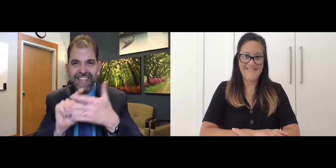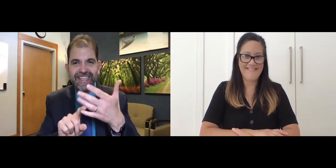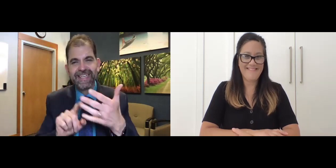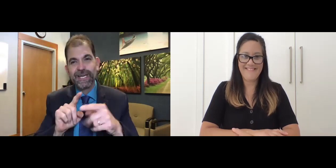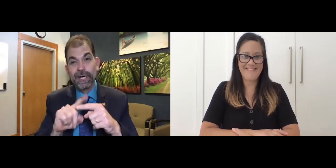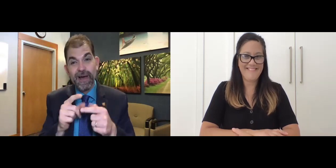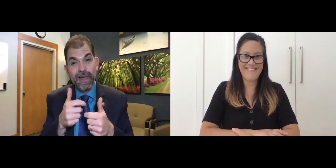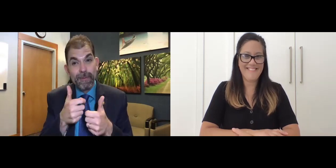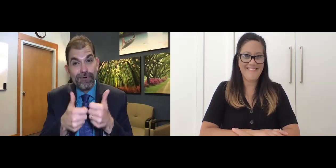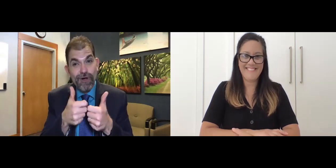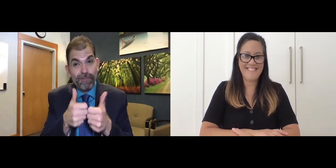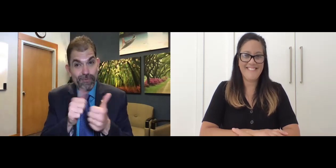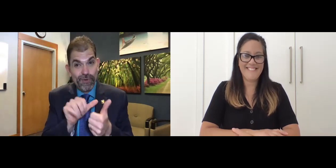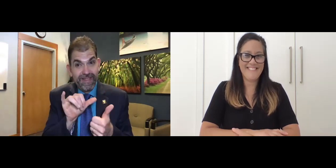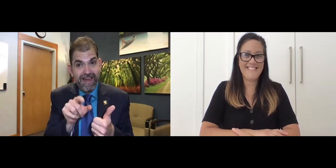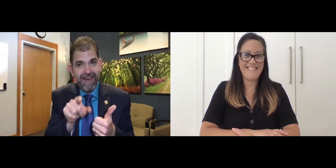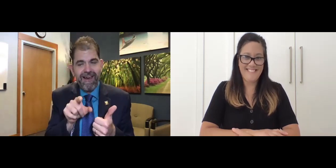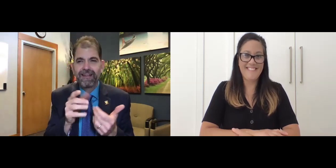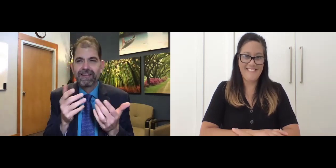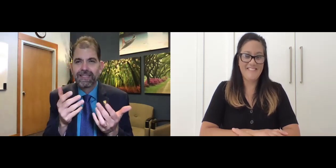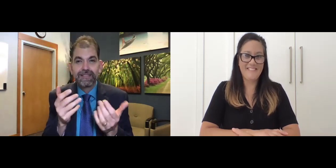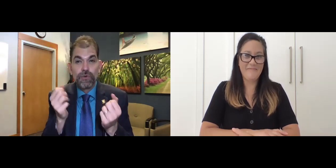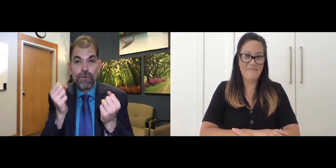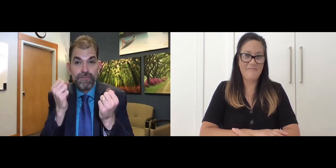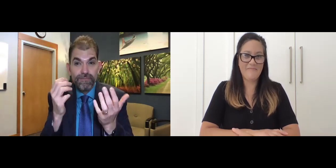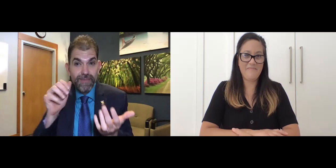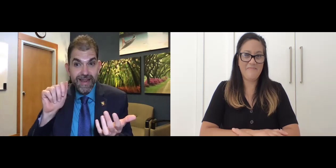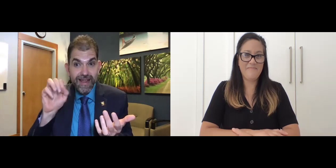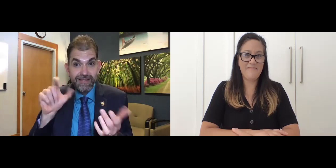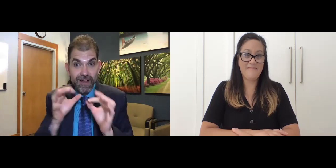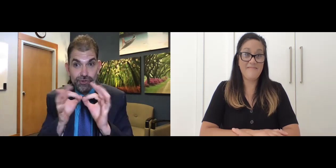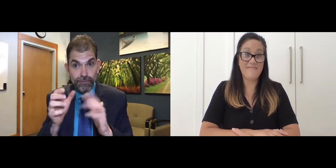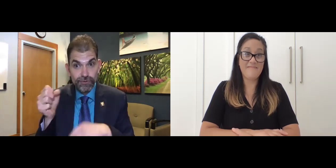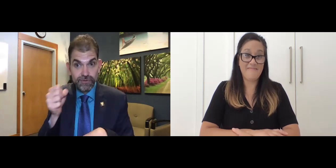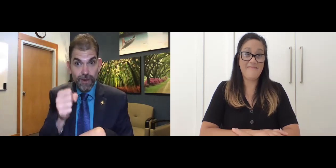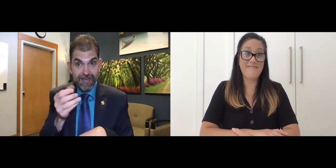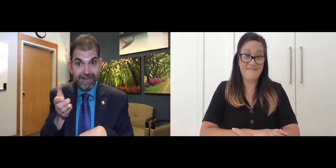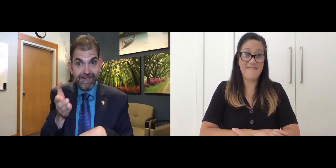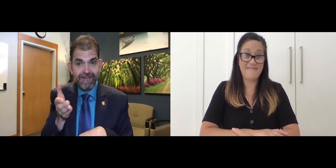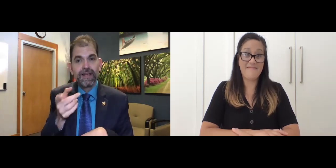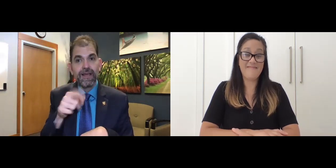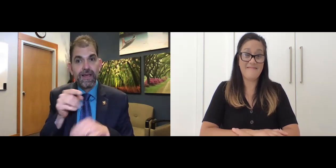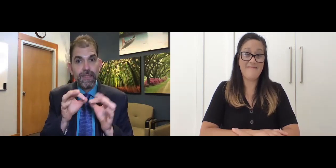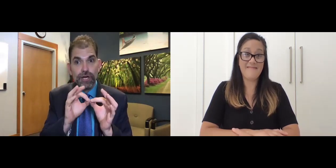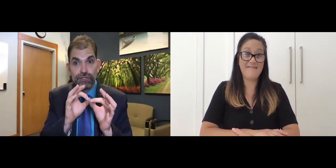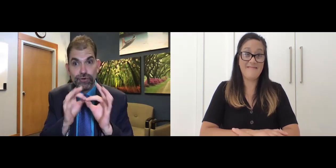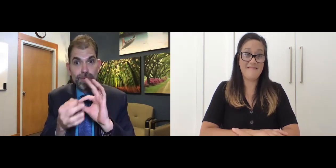they're solving the problem but in fact they're not. The ASL interpreter